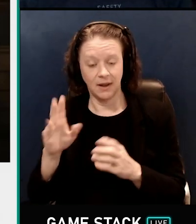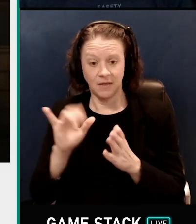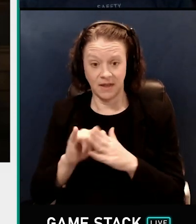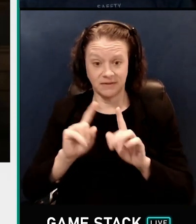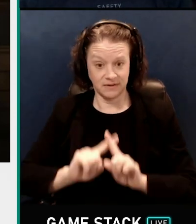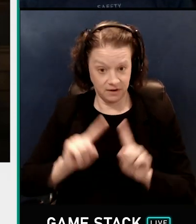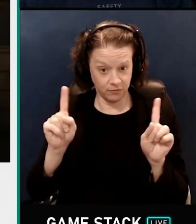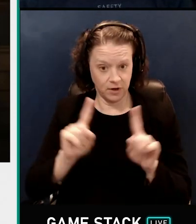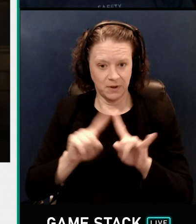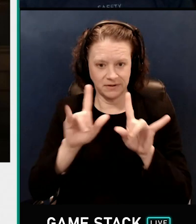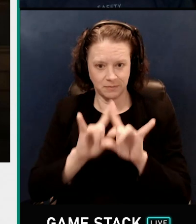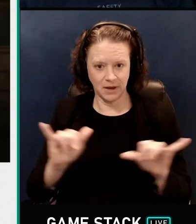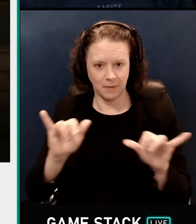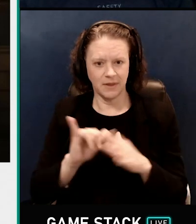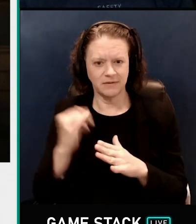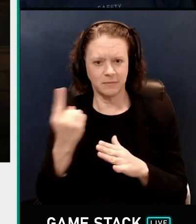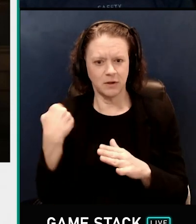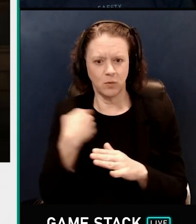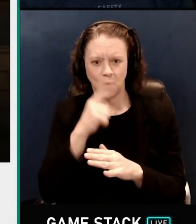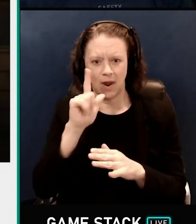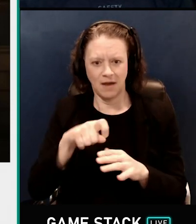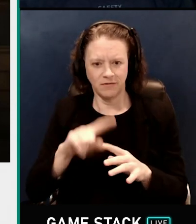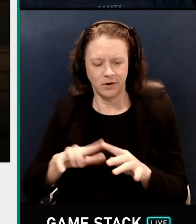something we wouldn't have to update quite nearly as often.